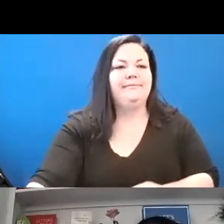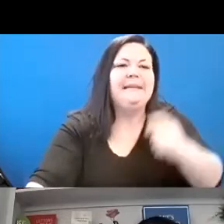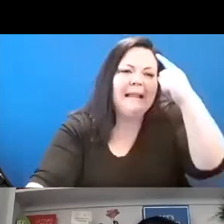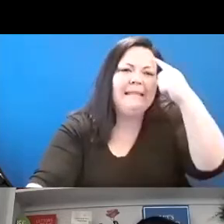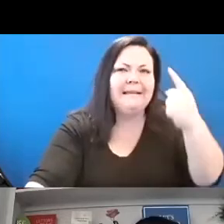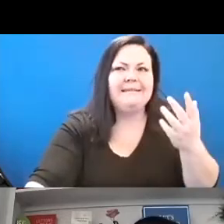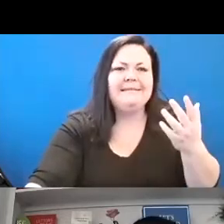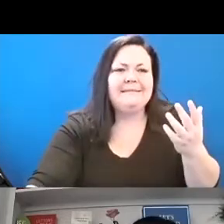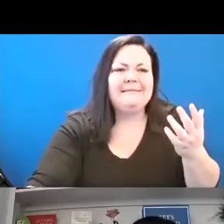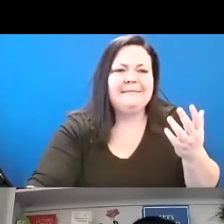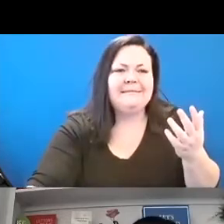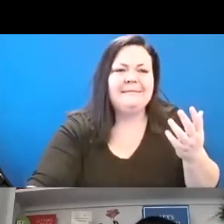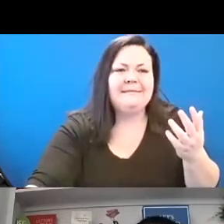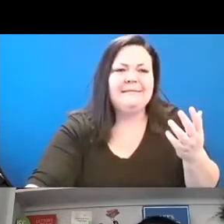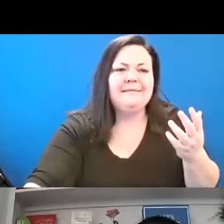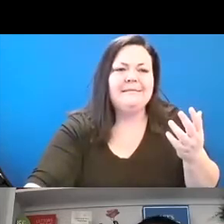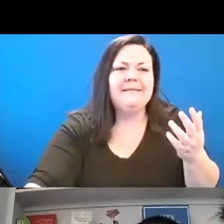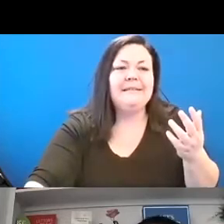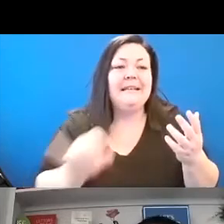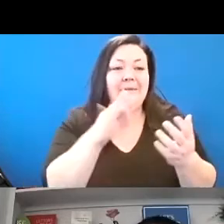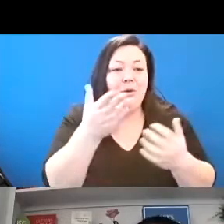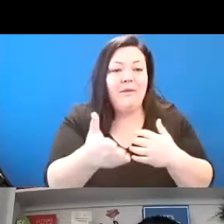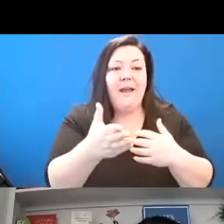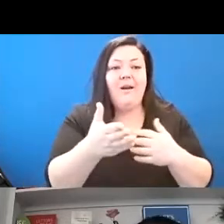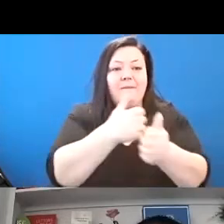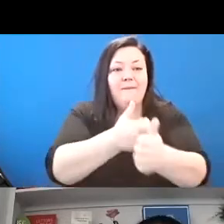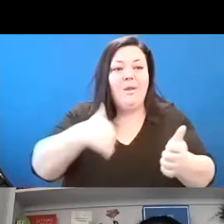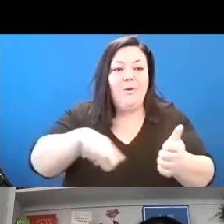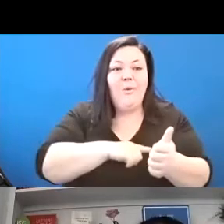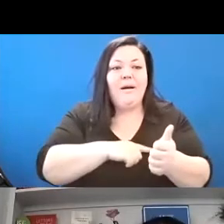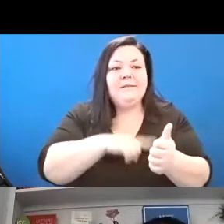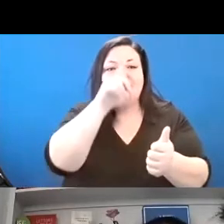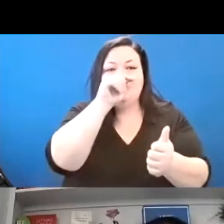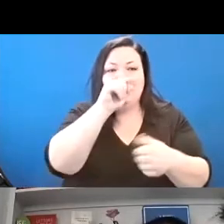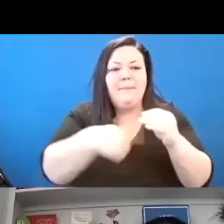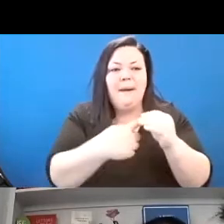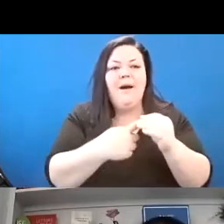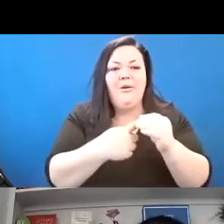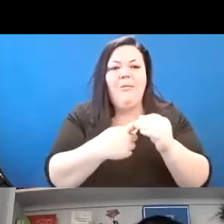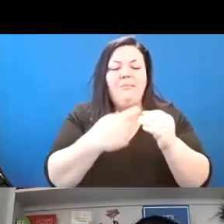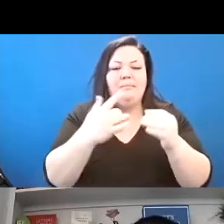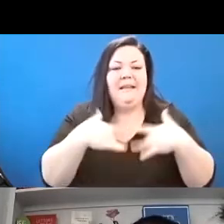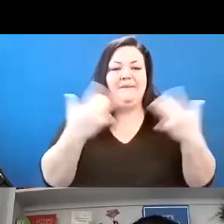um if y'all are there follow us and also tweet about um the events they have because they're